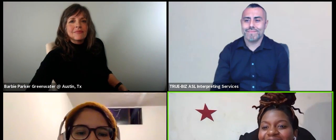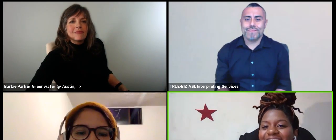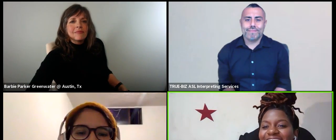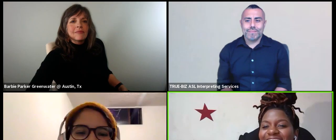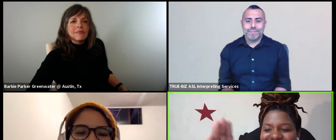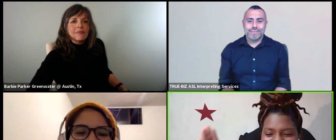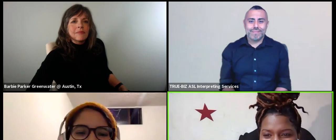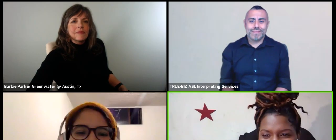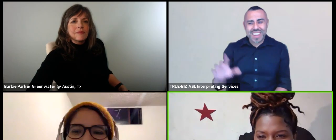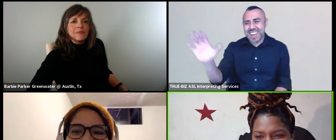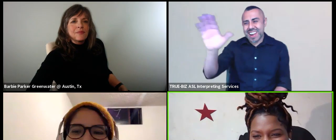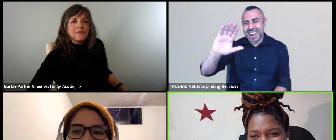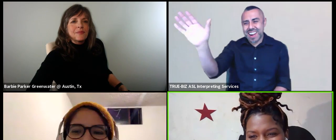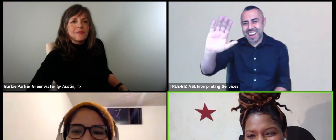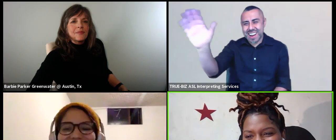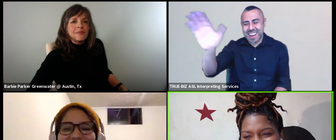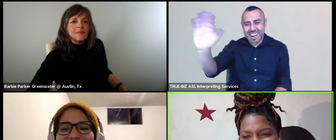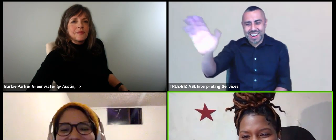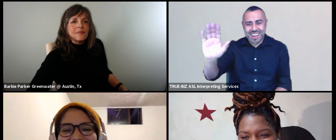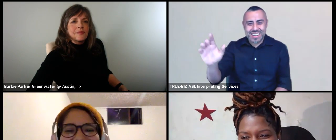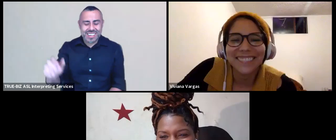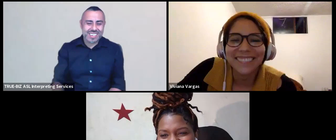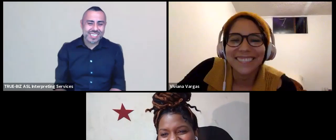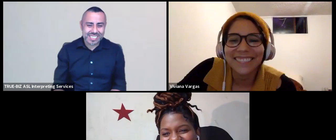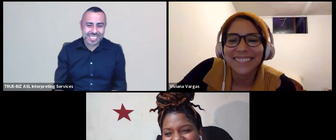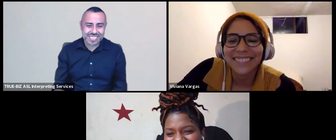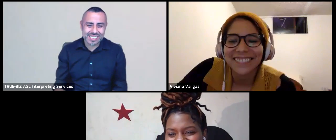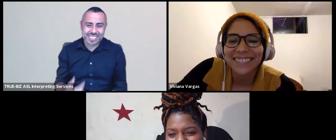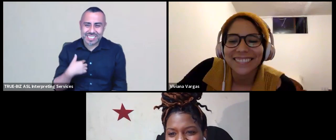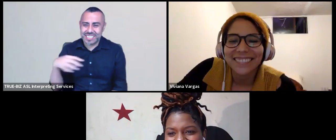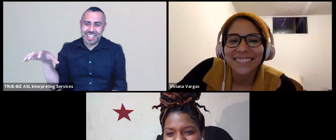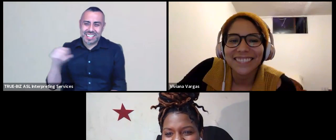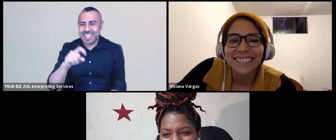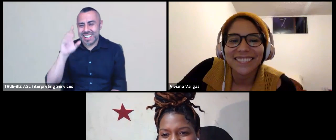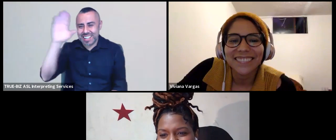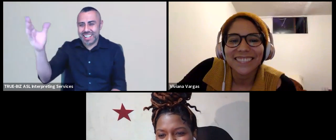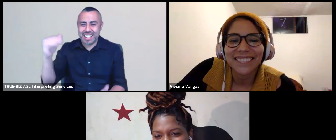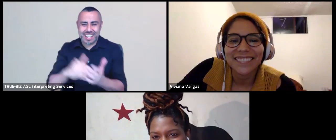Hey! Hey again. This is wild, hey Viv.